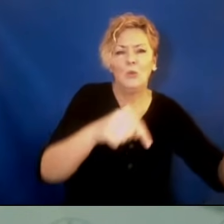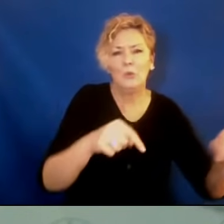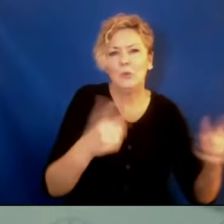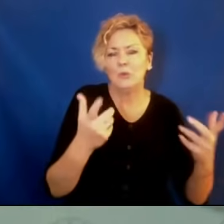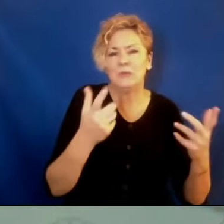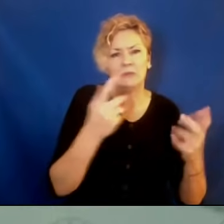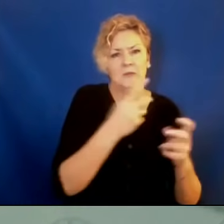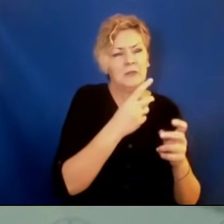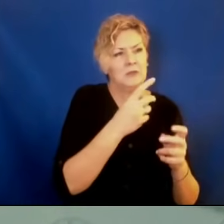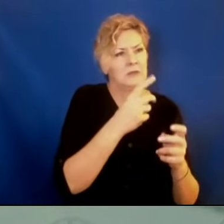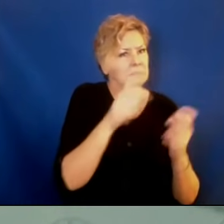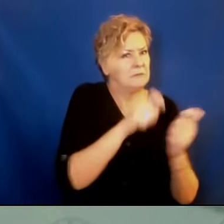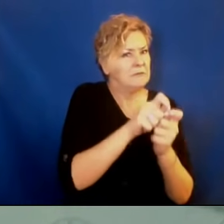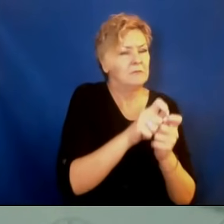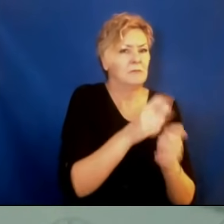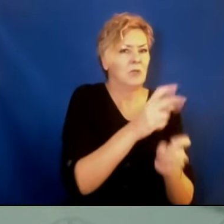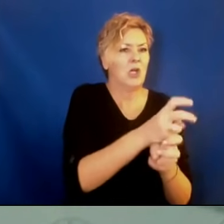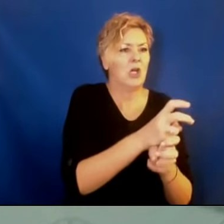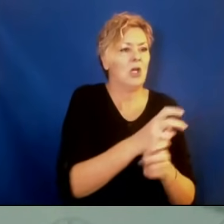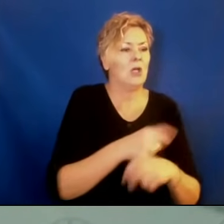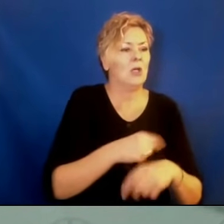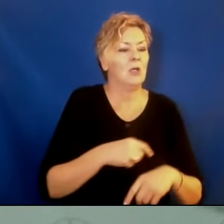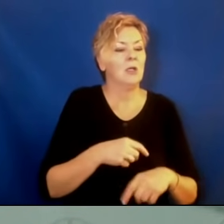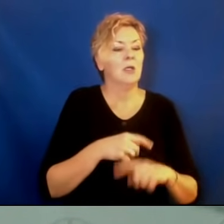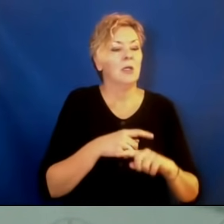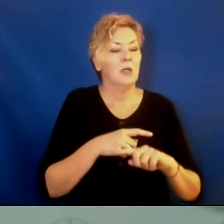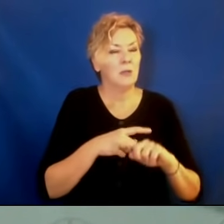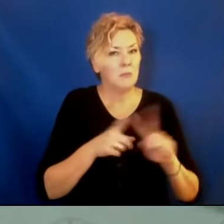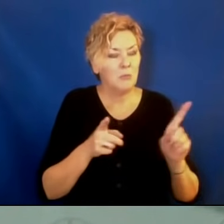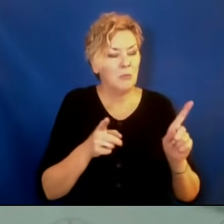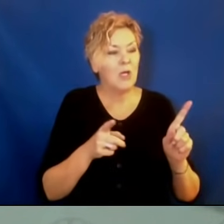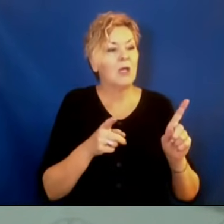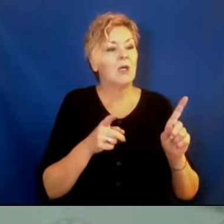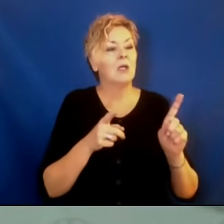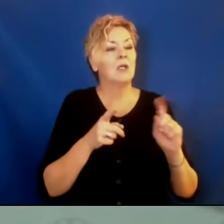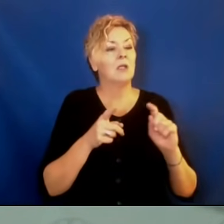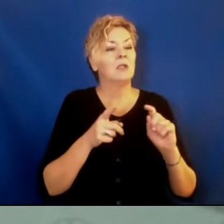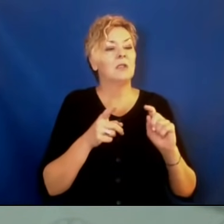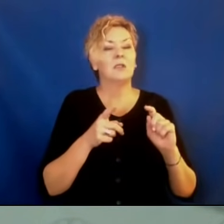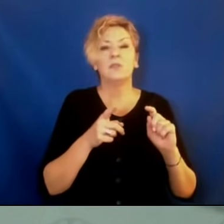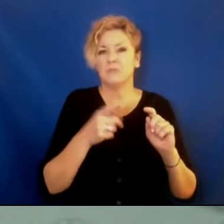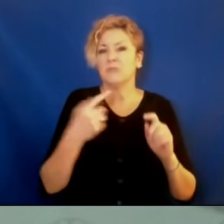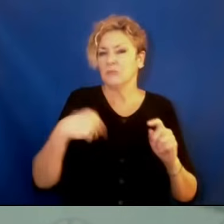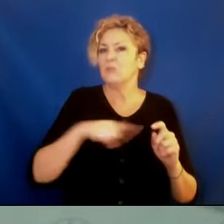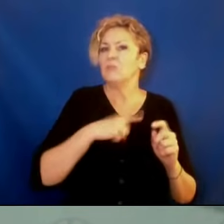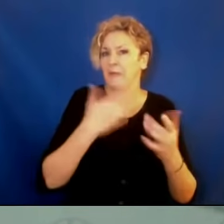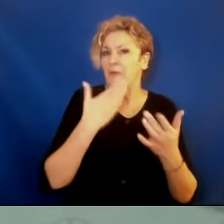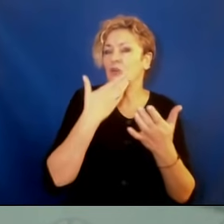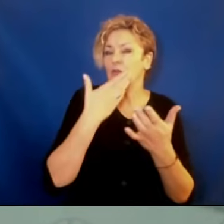When we do tracing for COVID-19 we are looking at where people